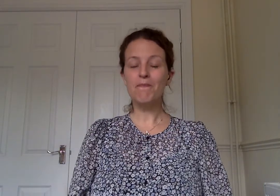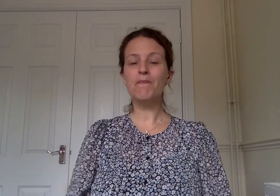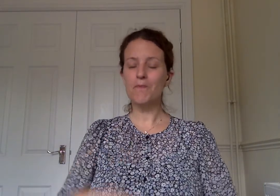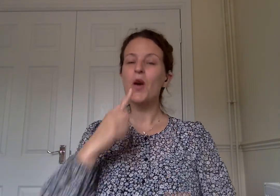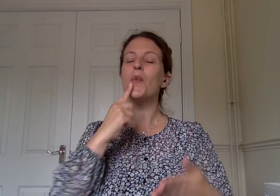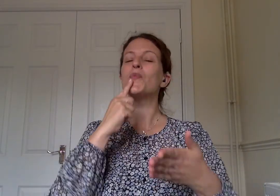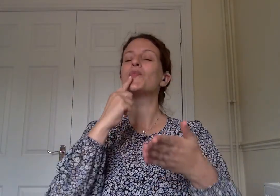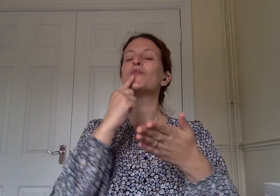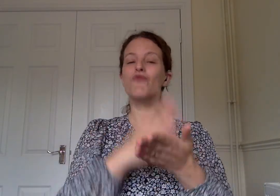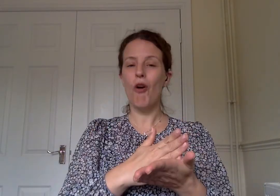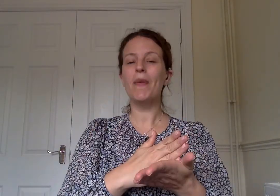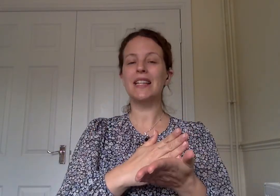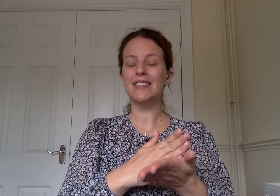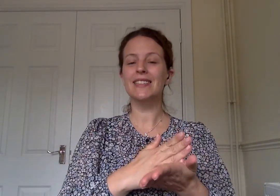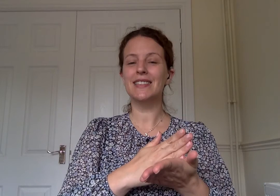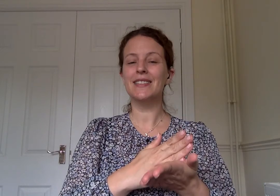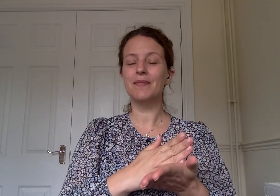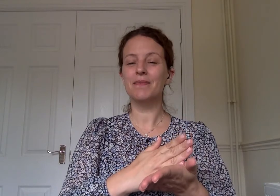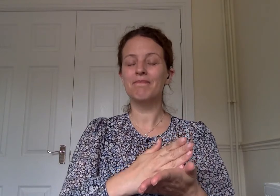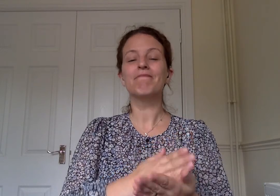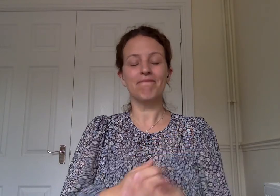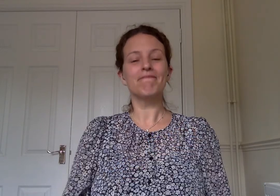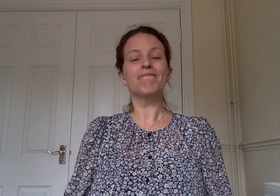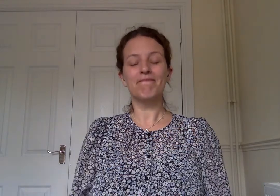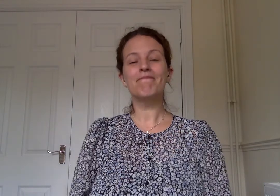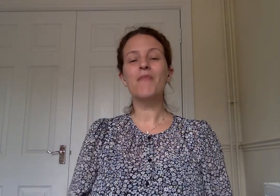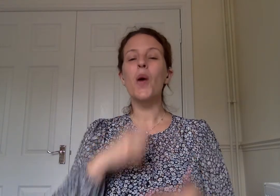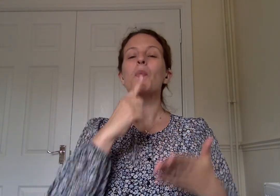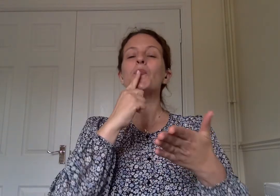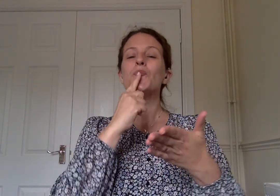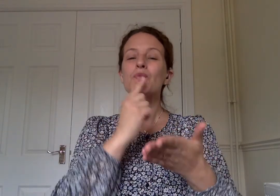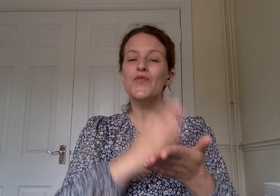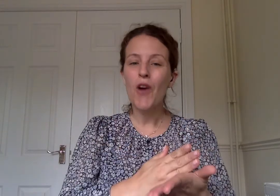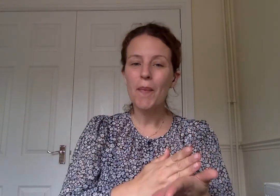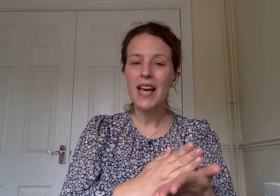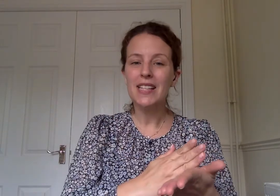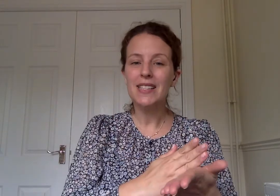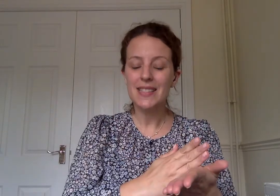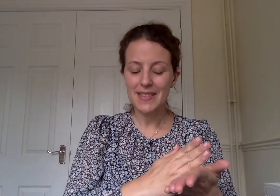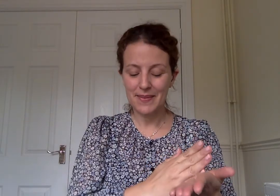Yes, promise.